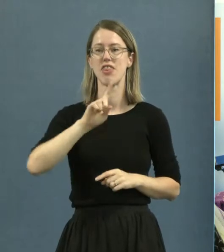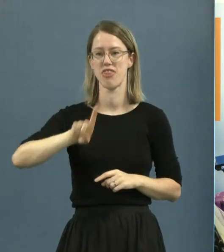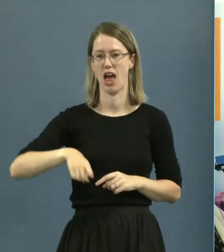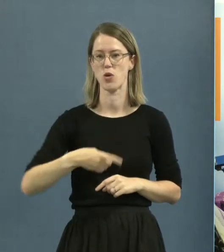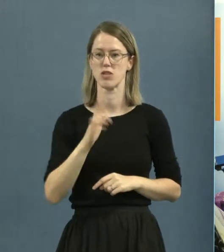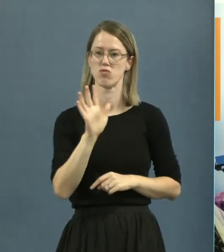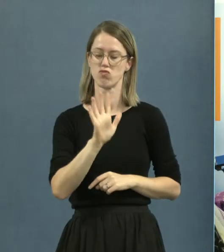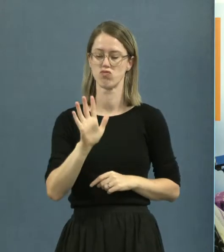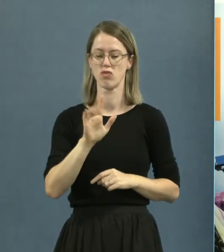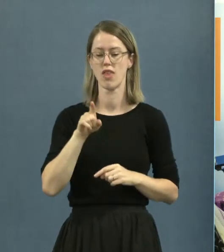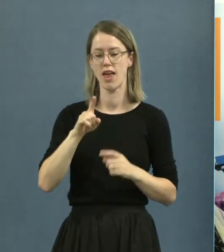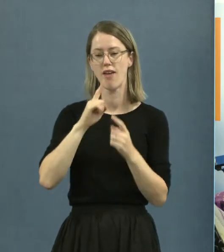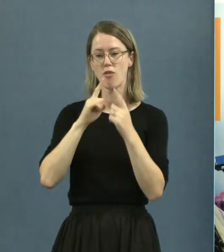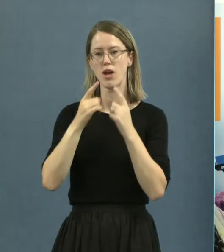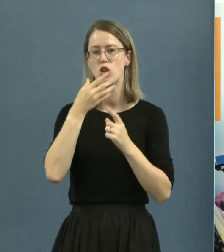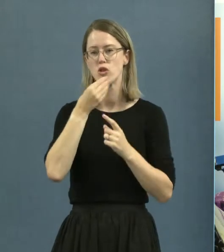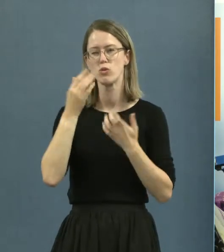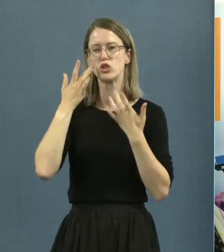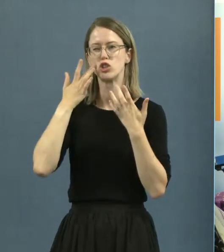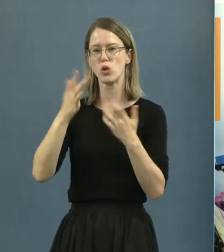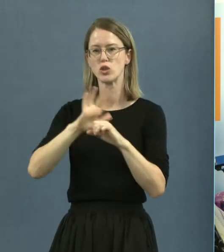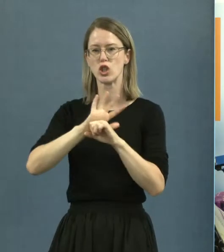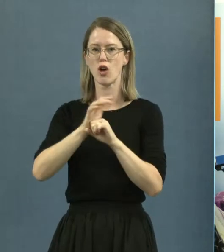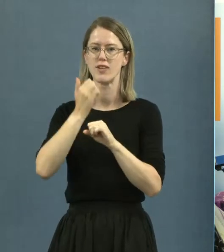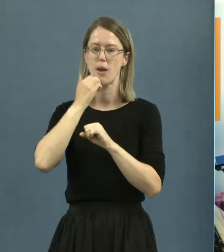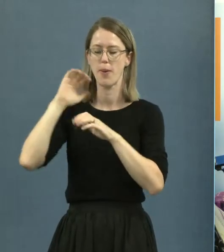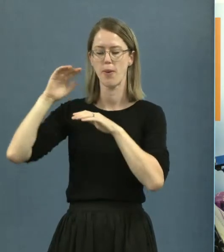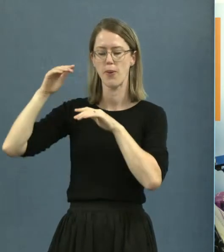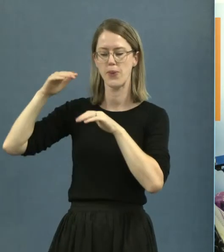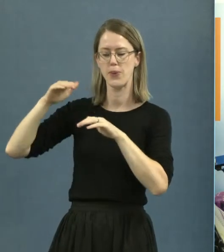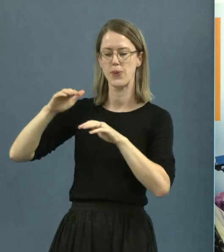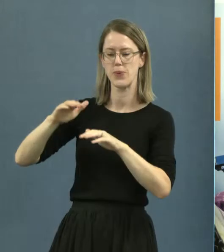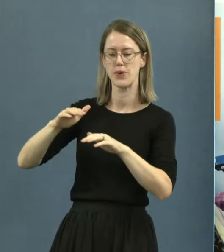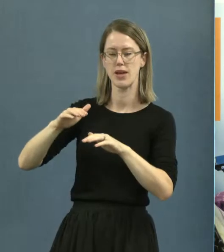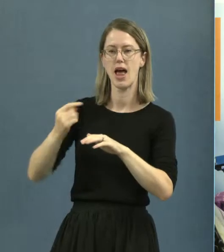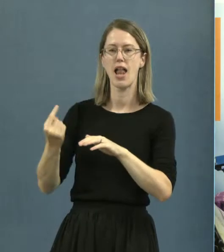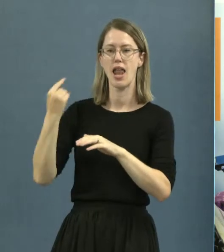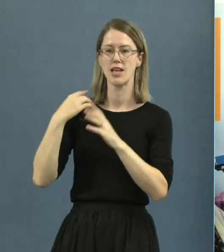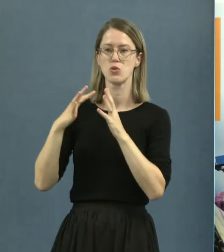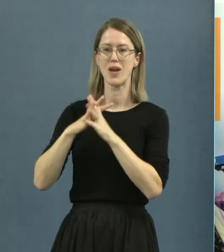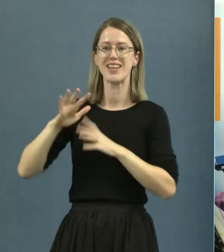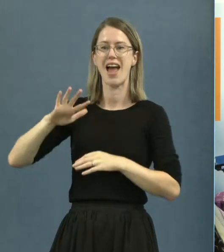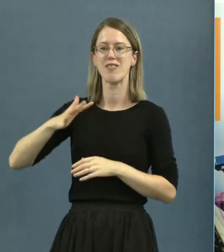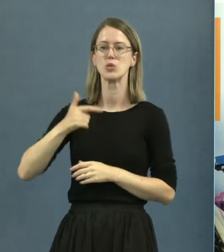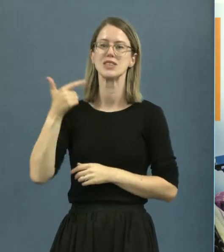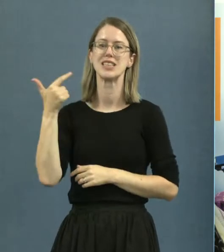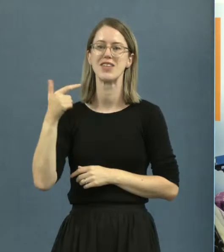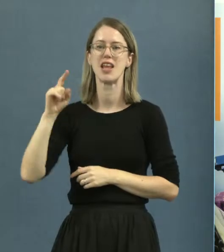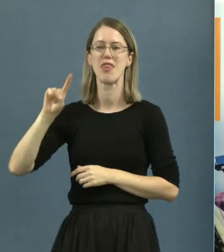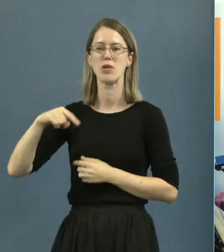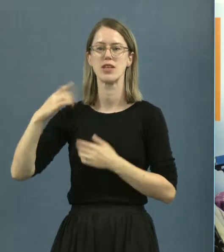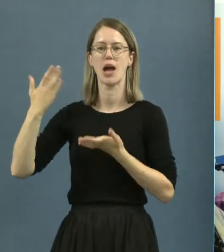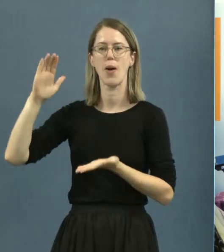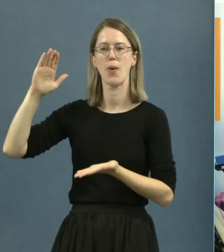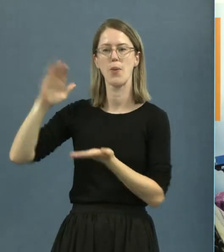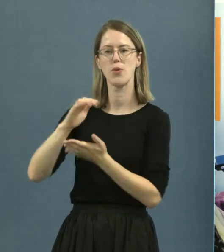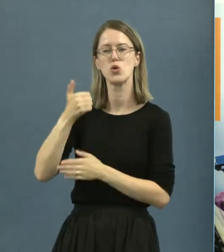yesterday as 16,102, provides a useful guide to the trend in